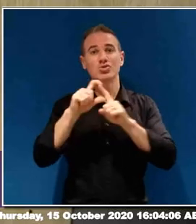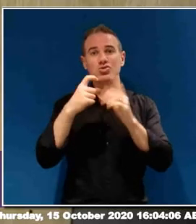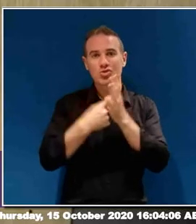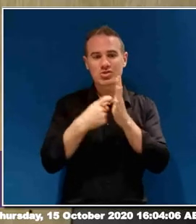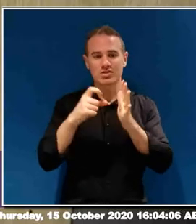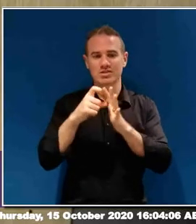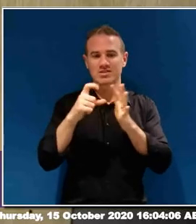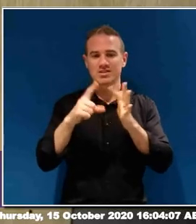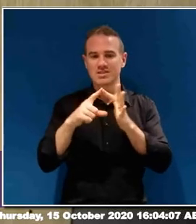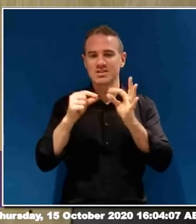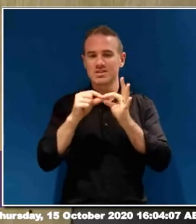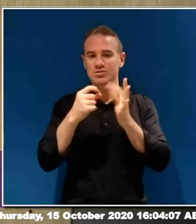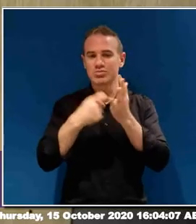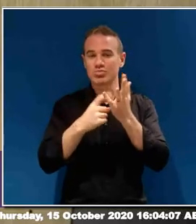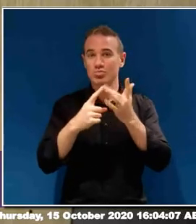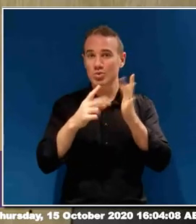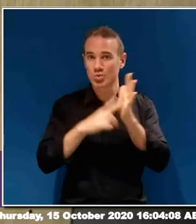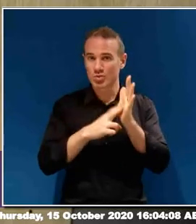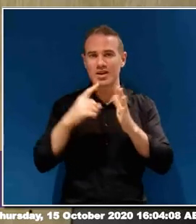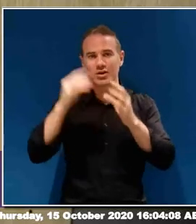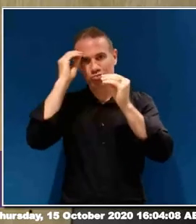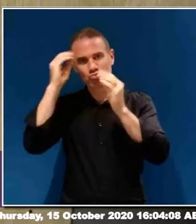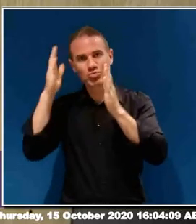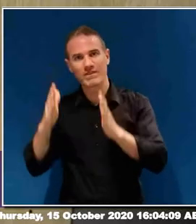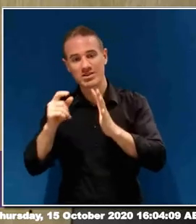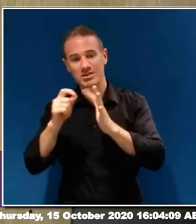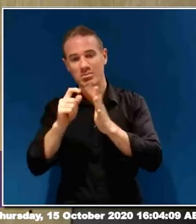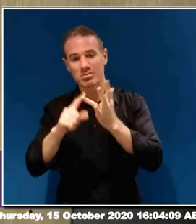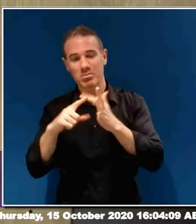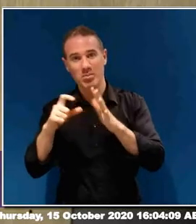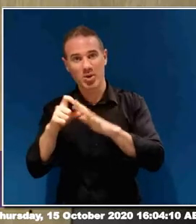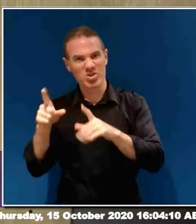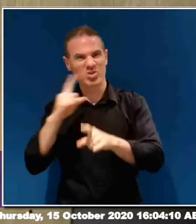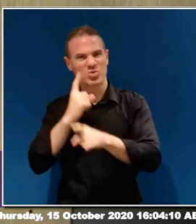The key point I want to make in relation to that is education is